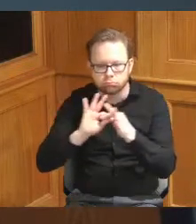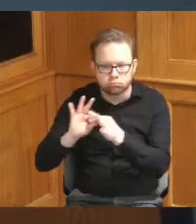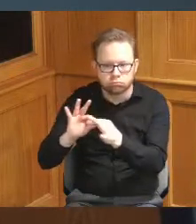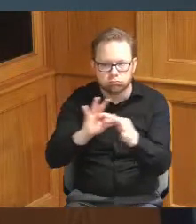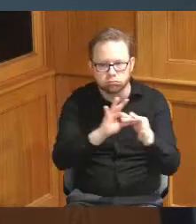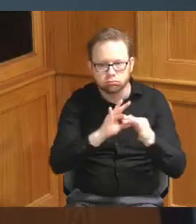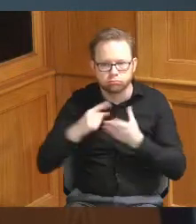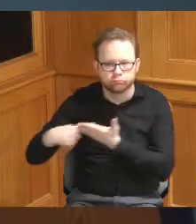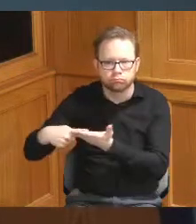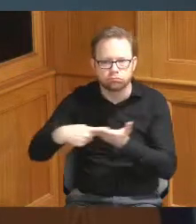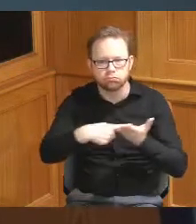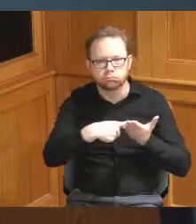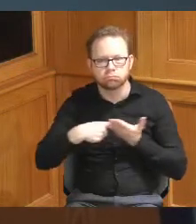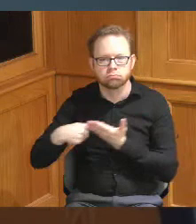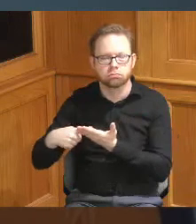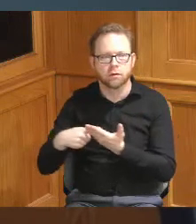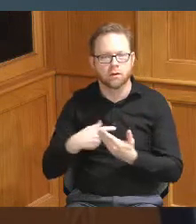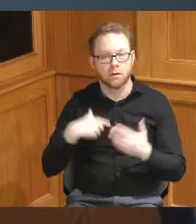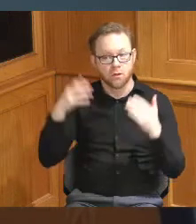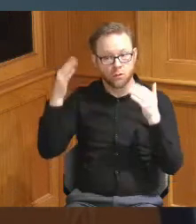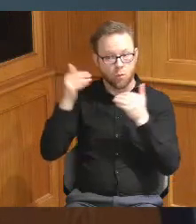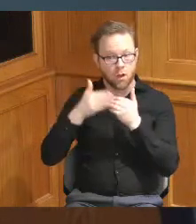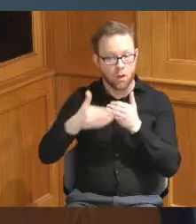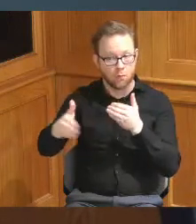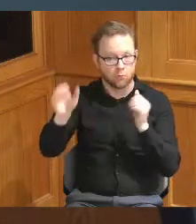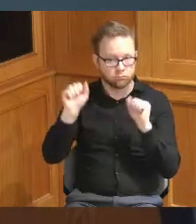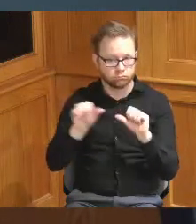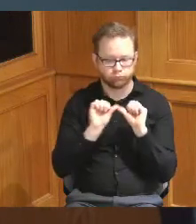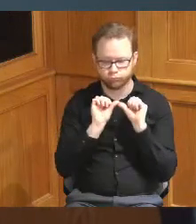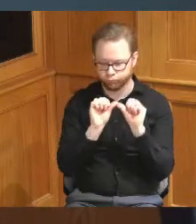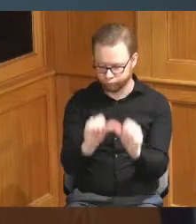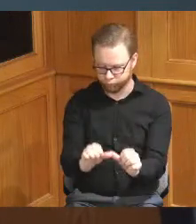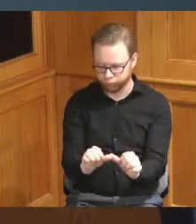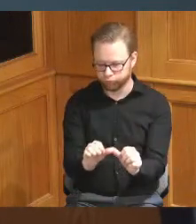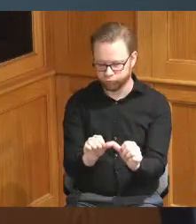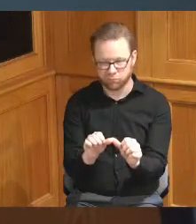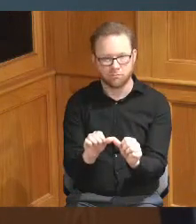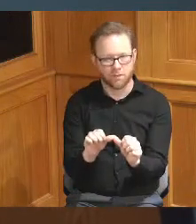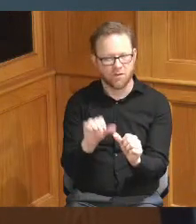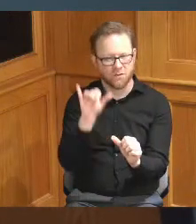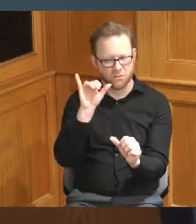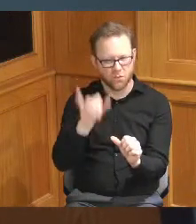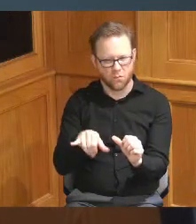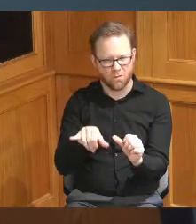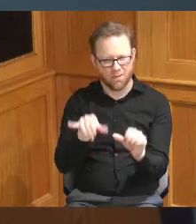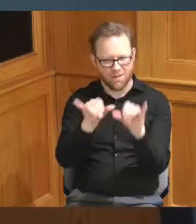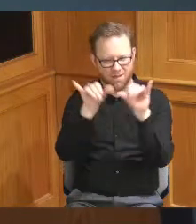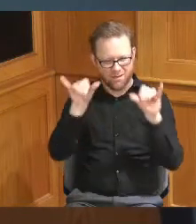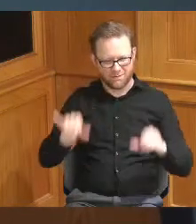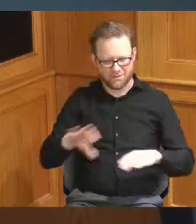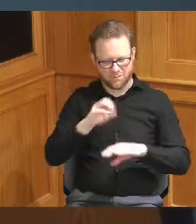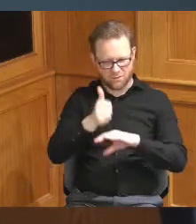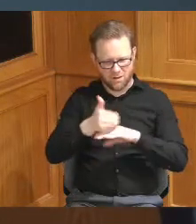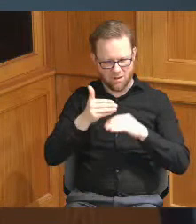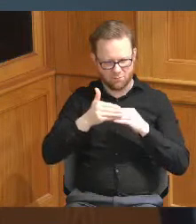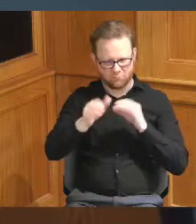I just hope there's some way we could keep that attitude and that infrastructure in place because